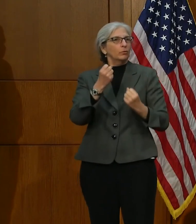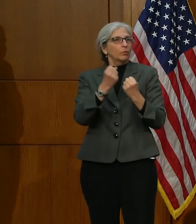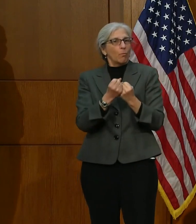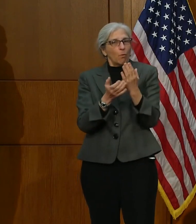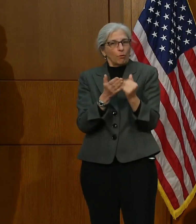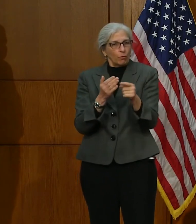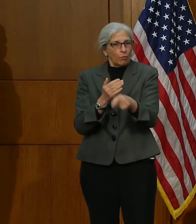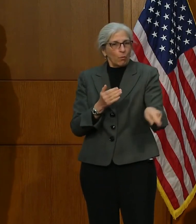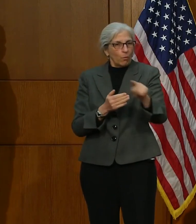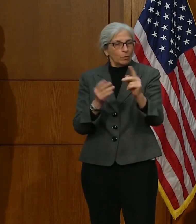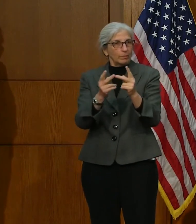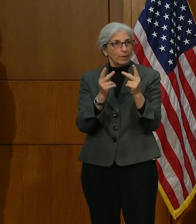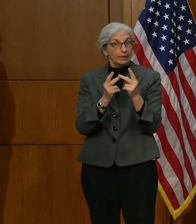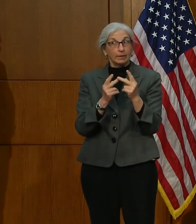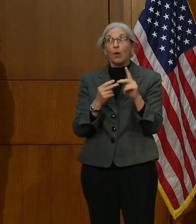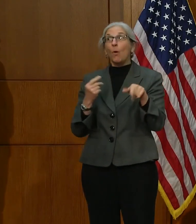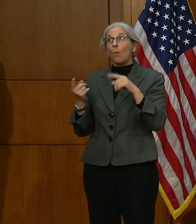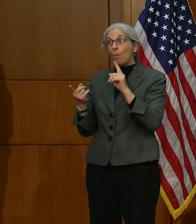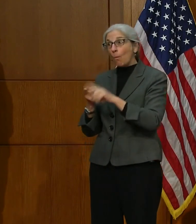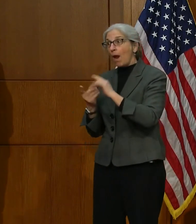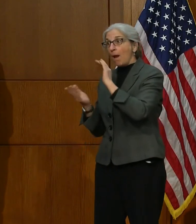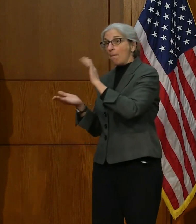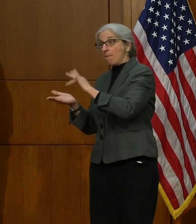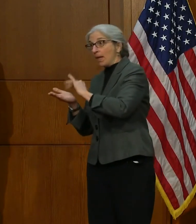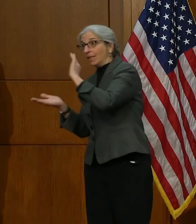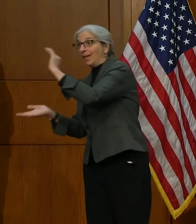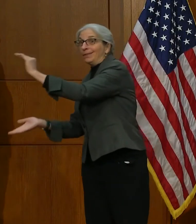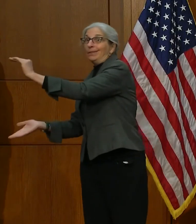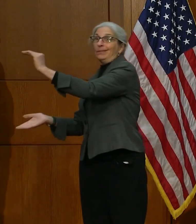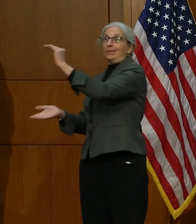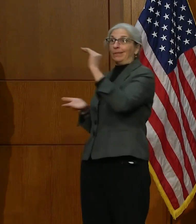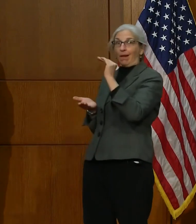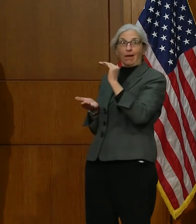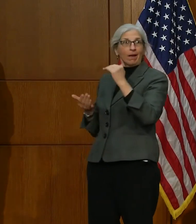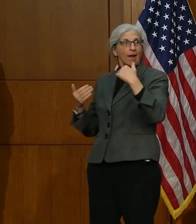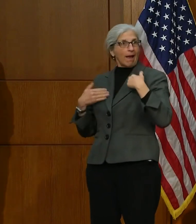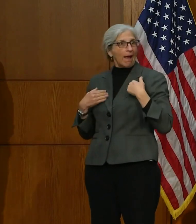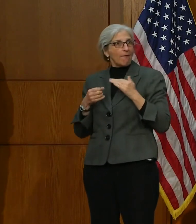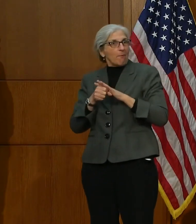BASIS. WHAT IS THE BEST WAY TO SUPPORT THOSE AS WE MOVE FORWARD, ESPECIALLY TO BE READY